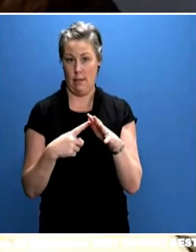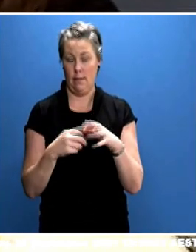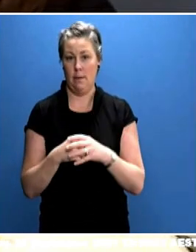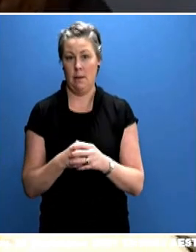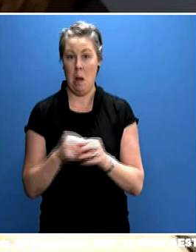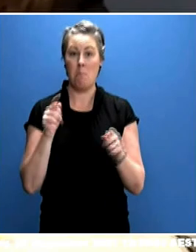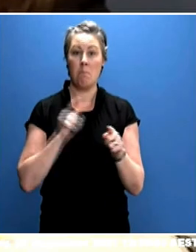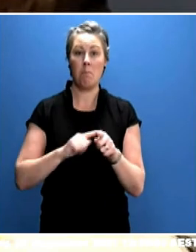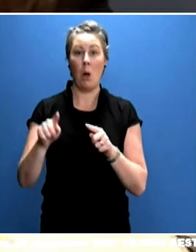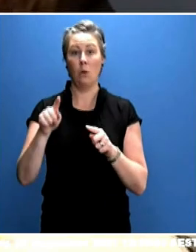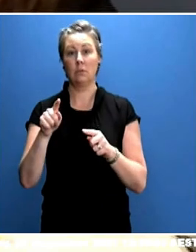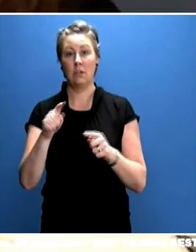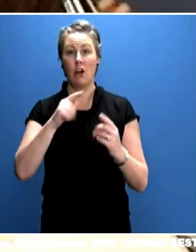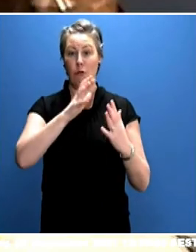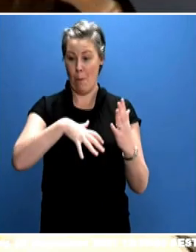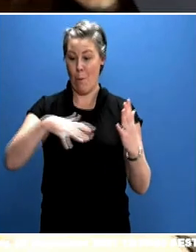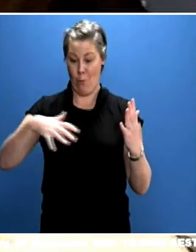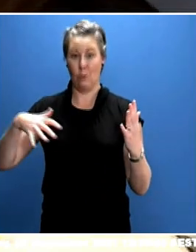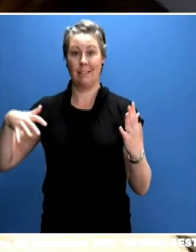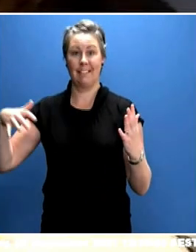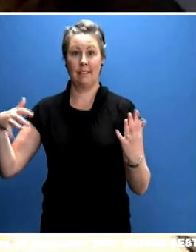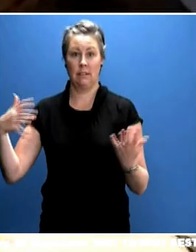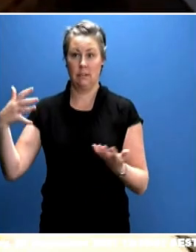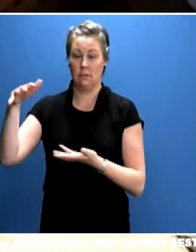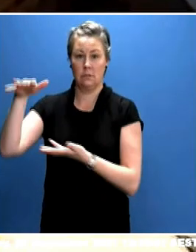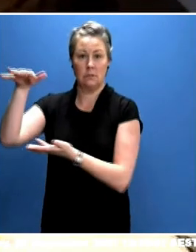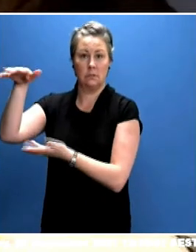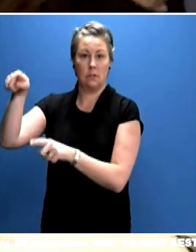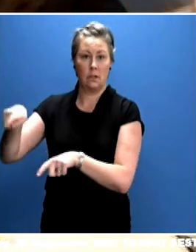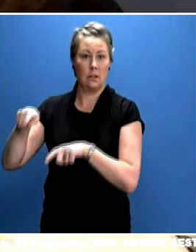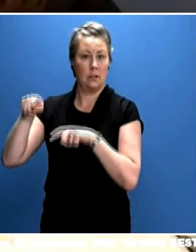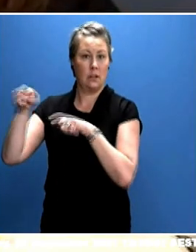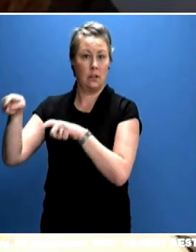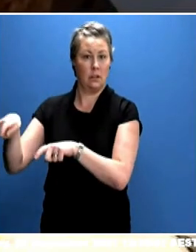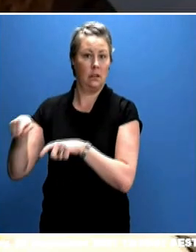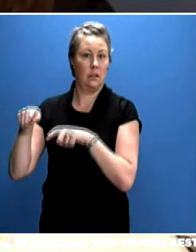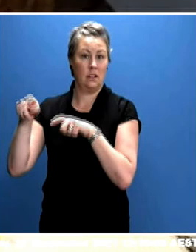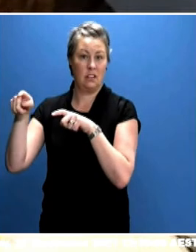of those inquiries and reports and so on are gathering dust on shelves.